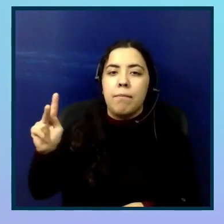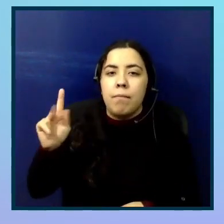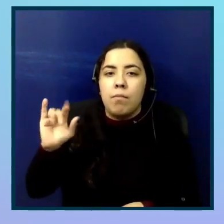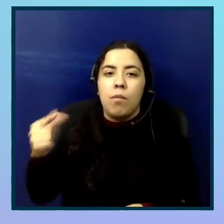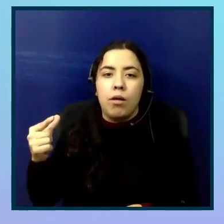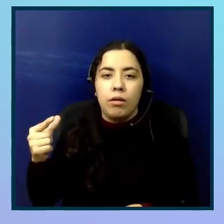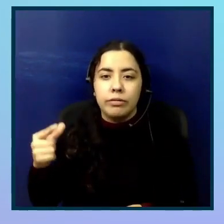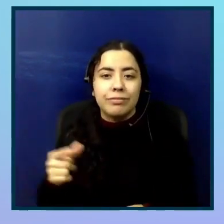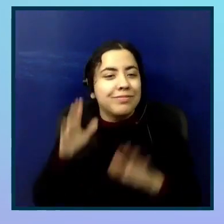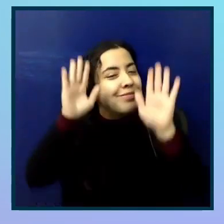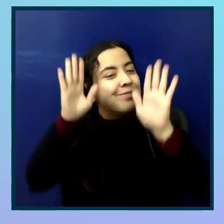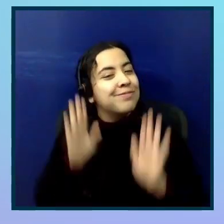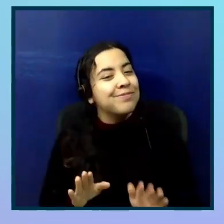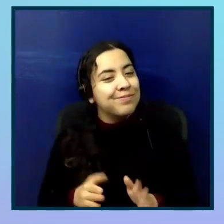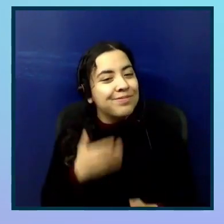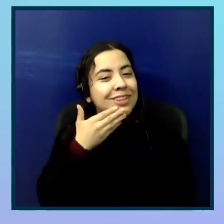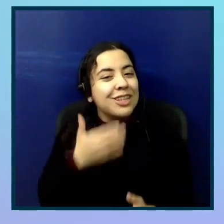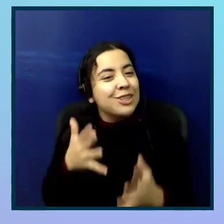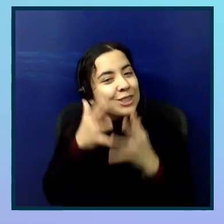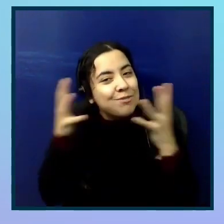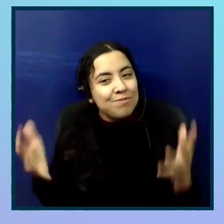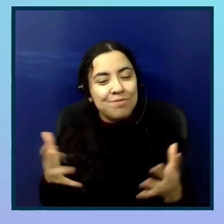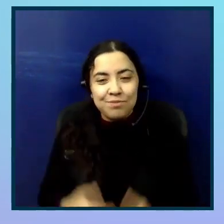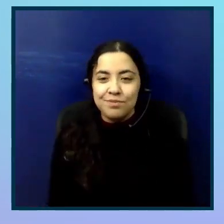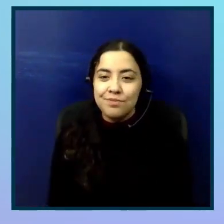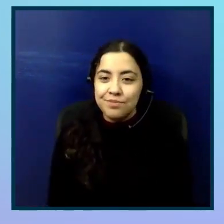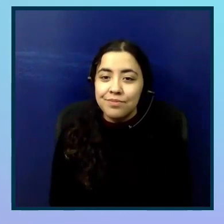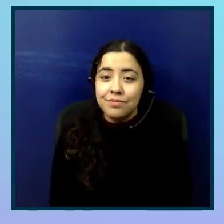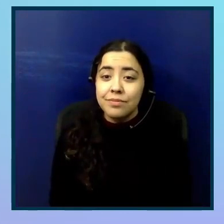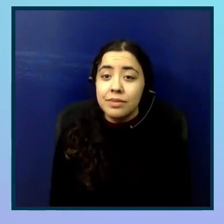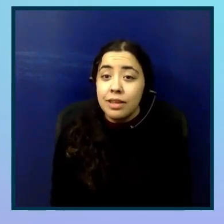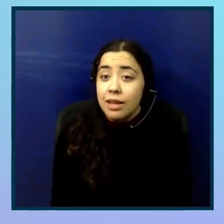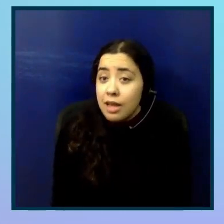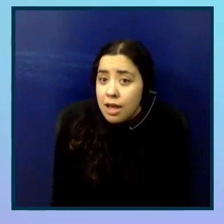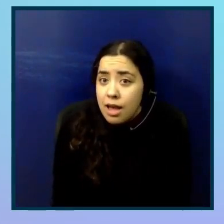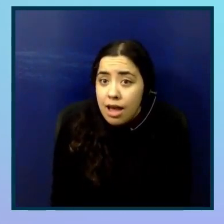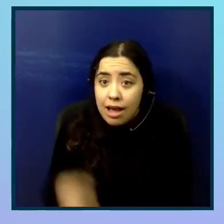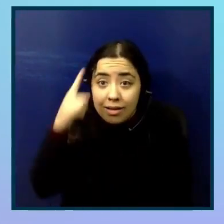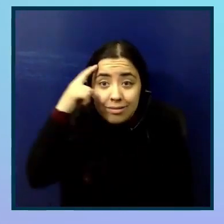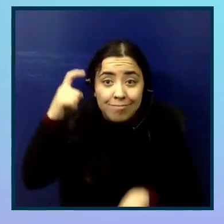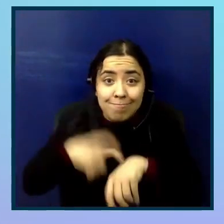Awesome. Thank you so much. And then with that, I think we are at time.